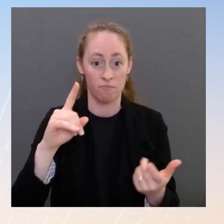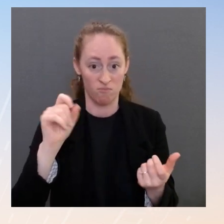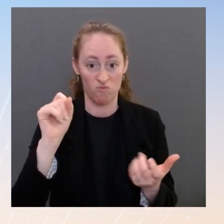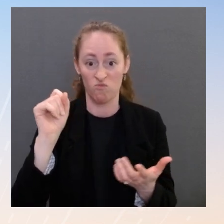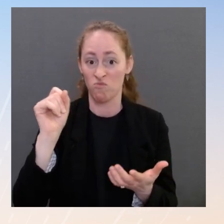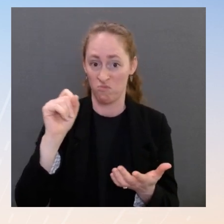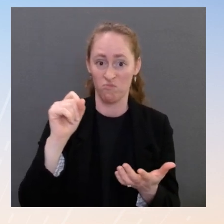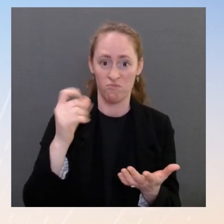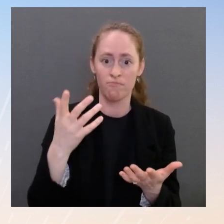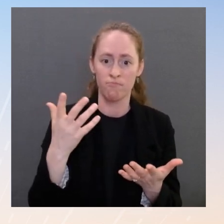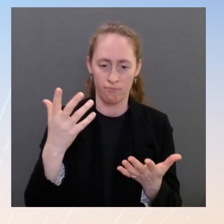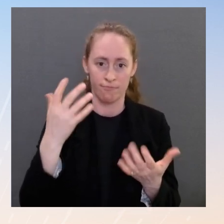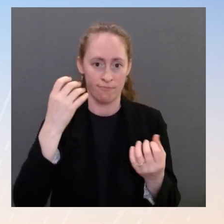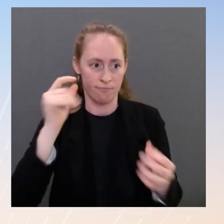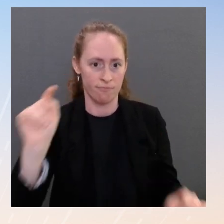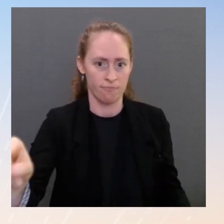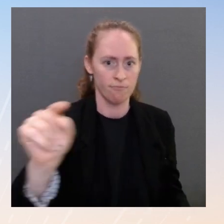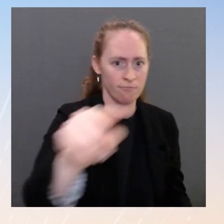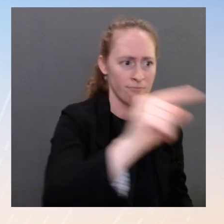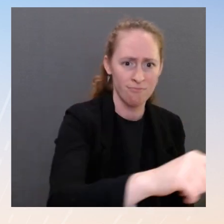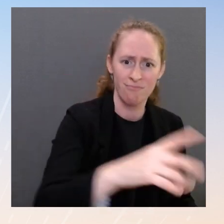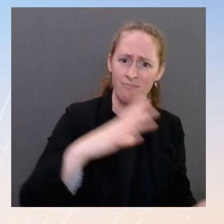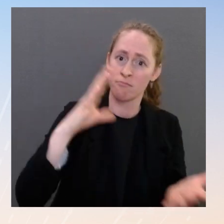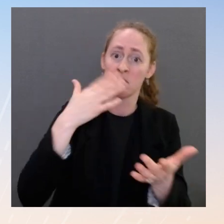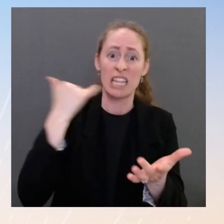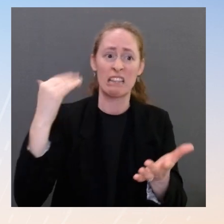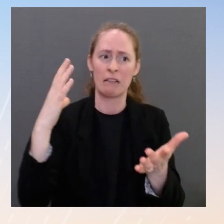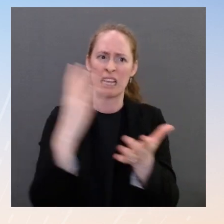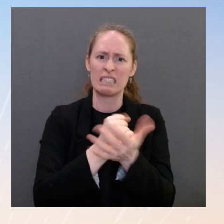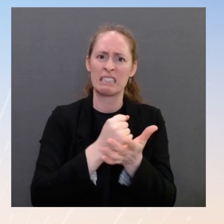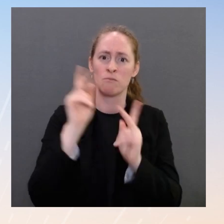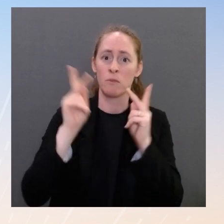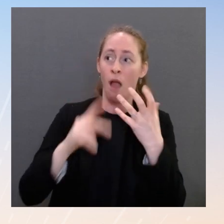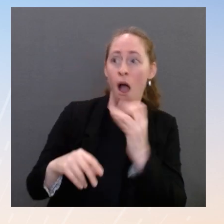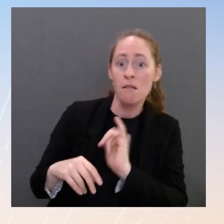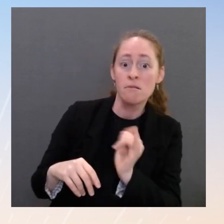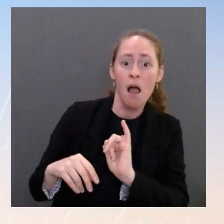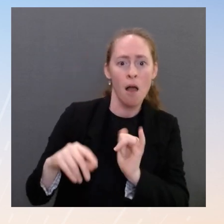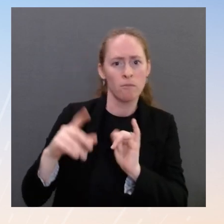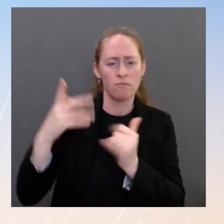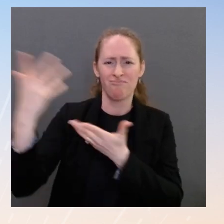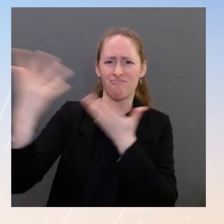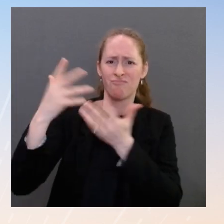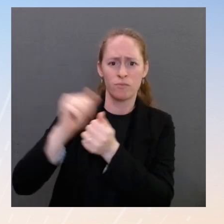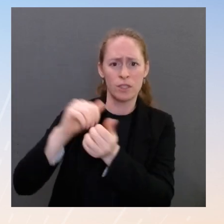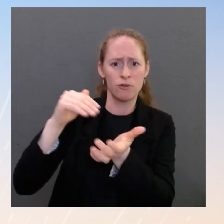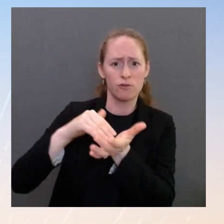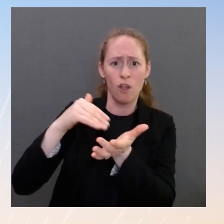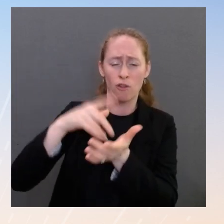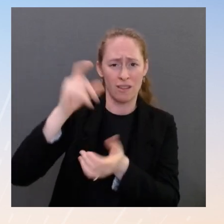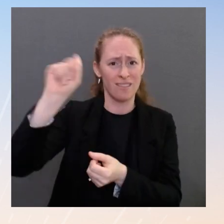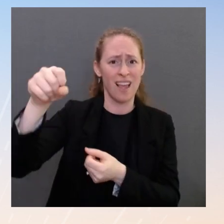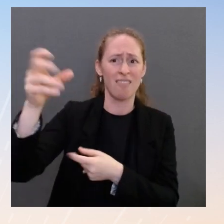that this is an approved drug on the market that many people can benefit from, including the Vice President. Okay, thank you.